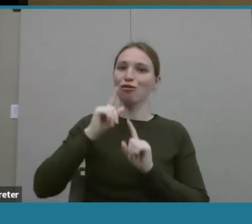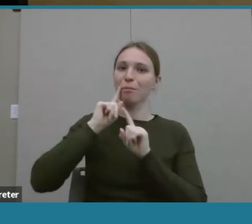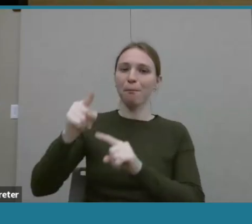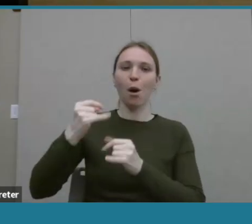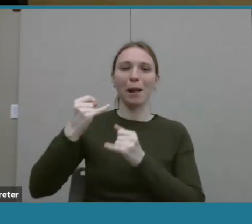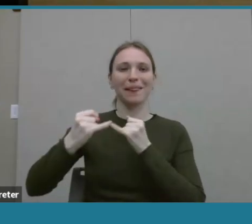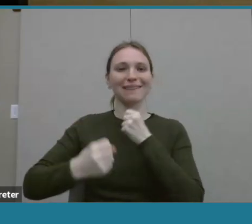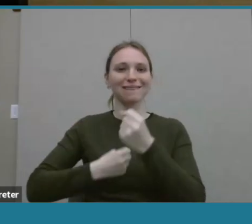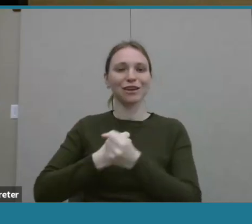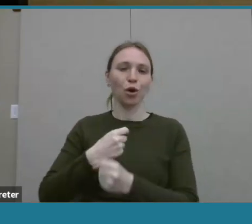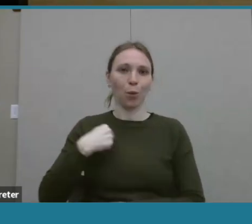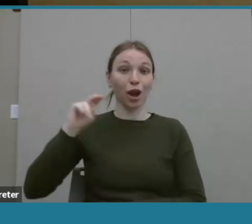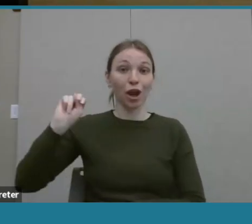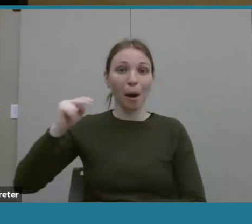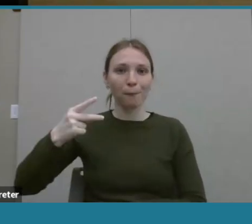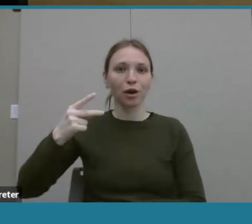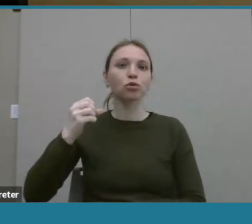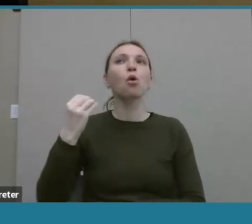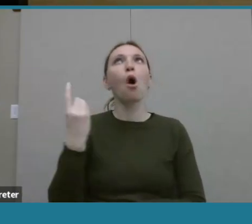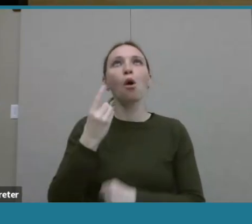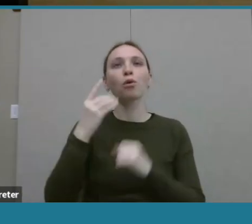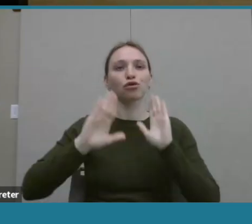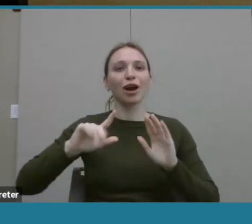It's always great to show that people are enjoying it enough to to financially